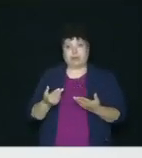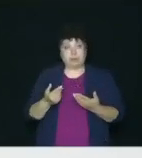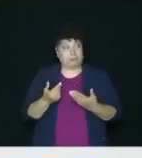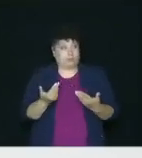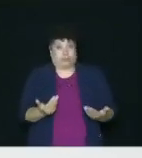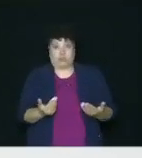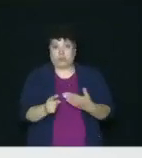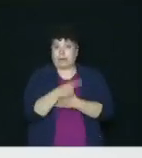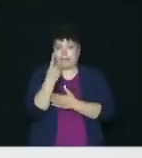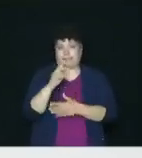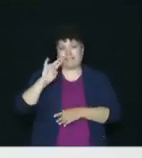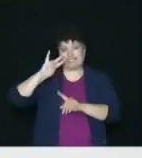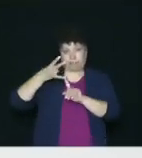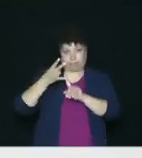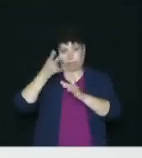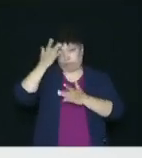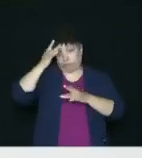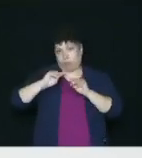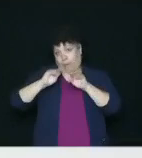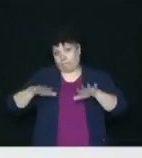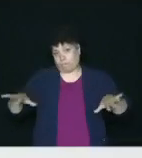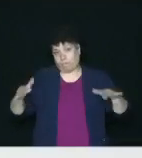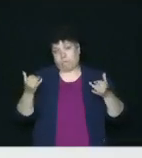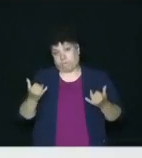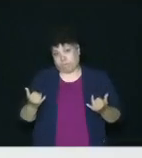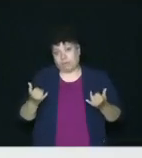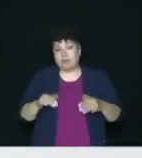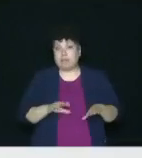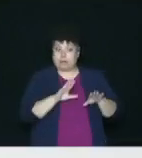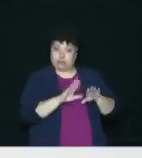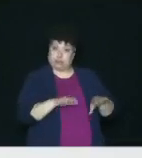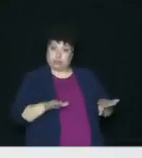THESE UNEXPECTED SIDE EFFECTS.